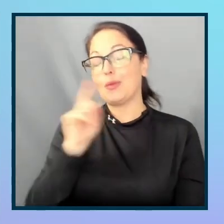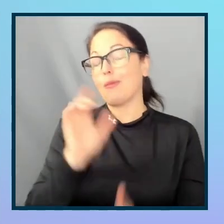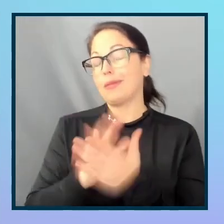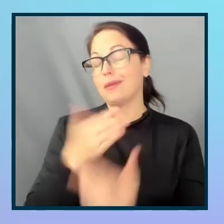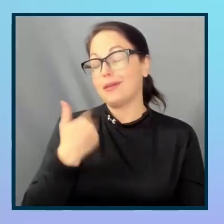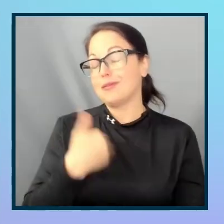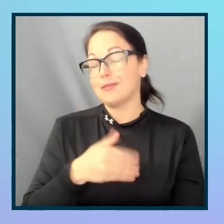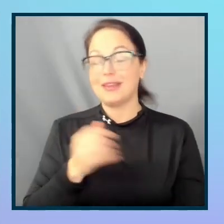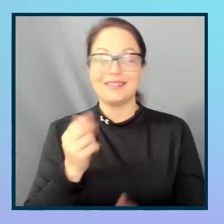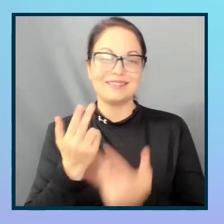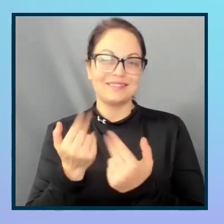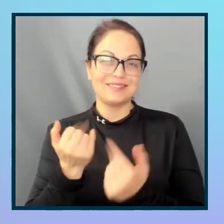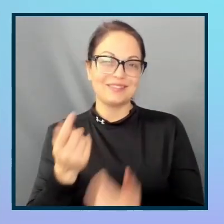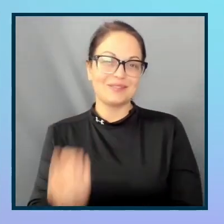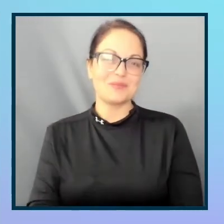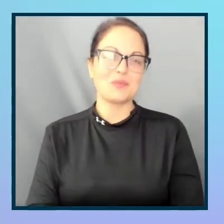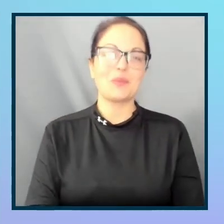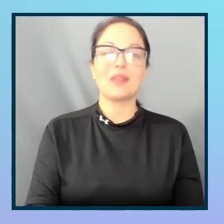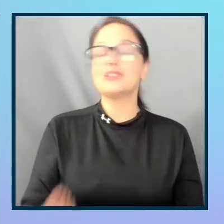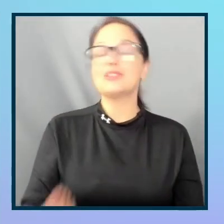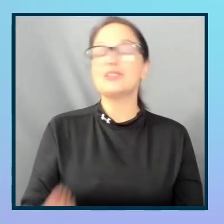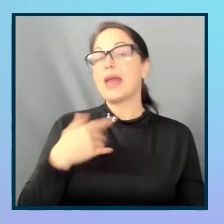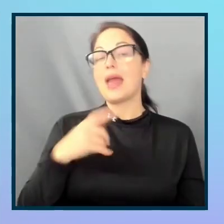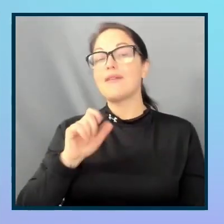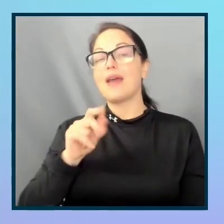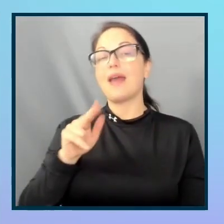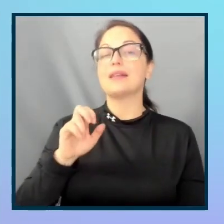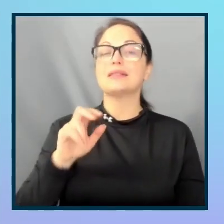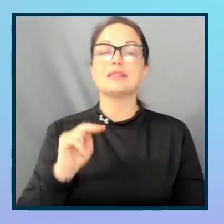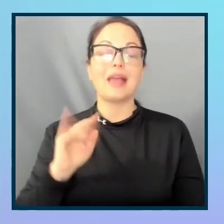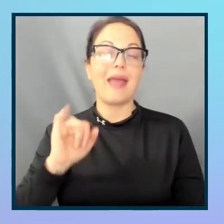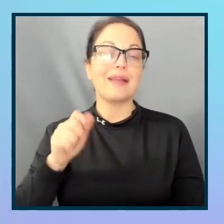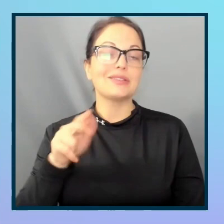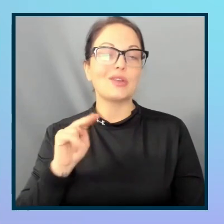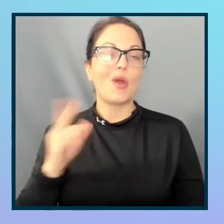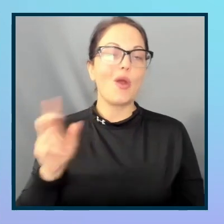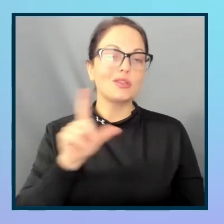I'm rocking my XCON 2022 t-shirt proudly,